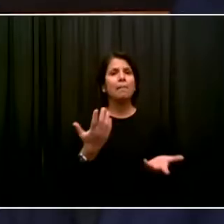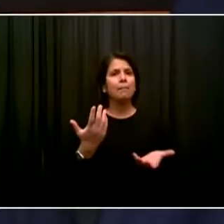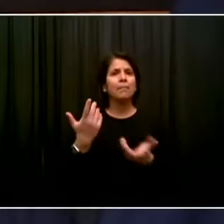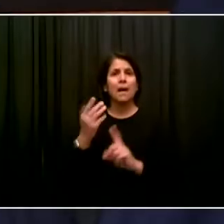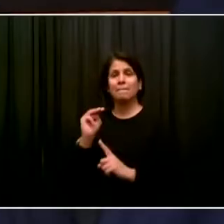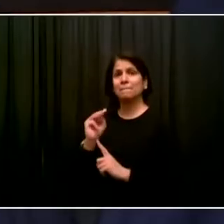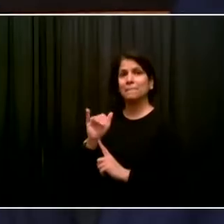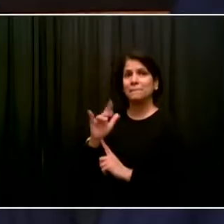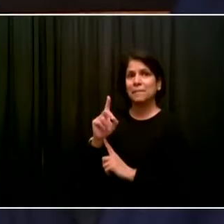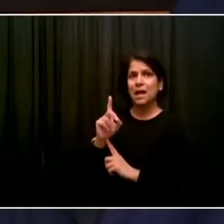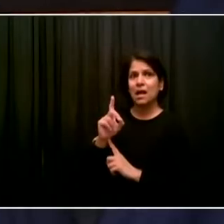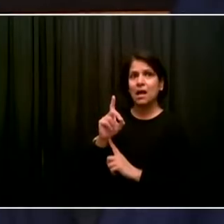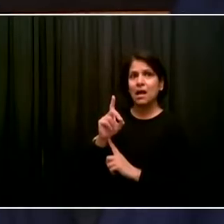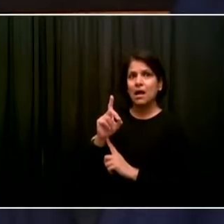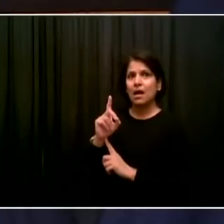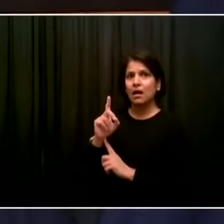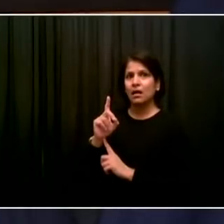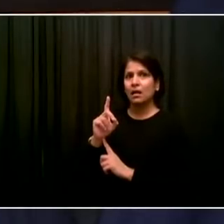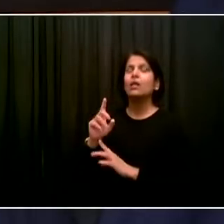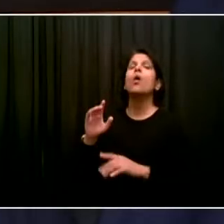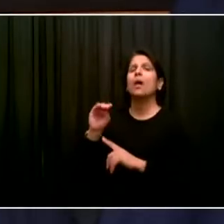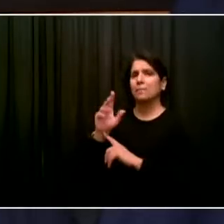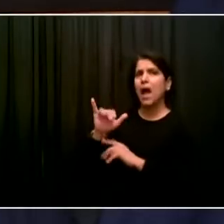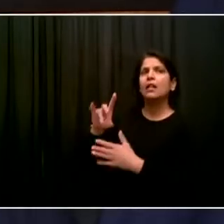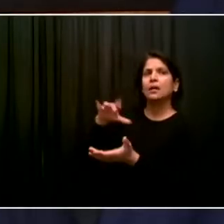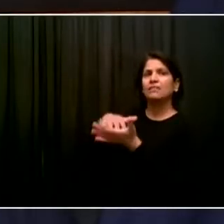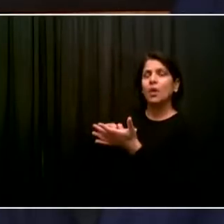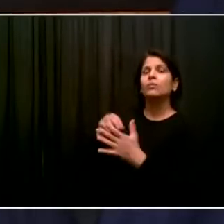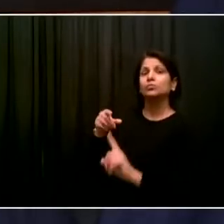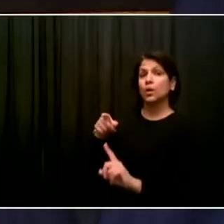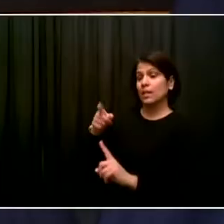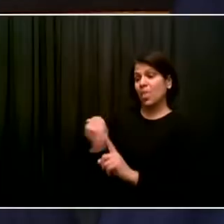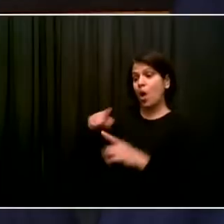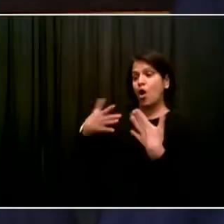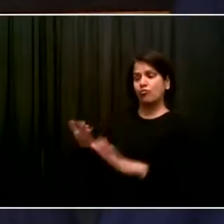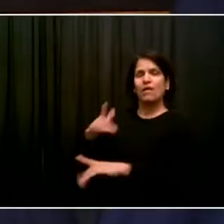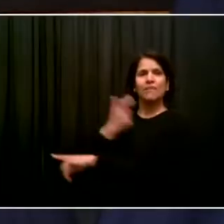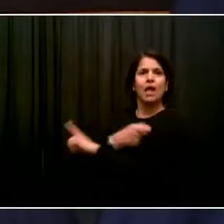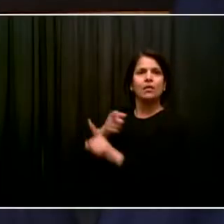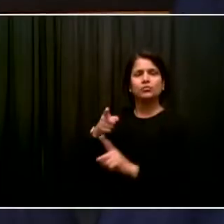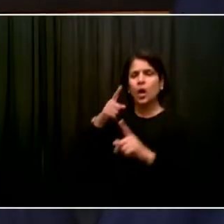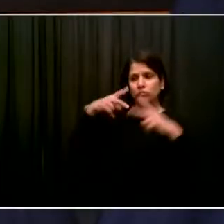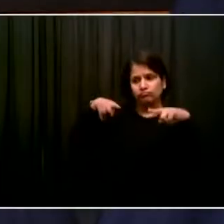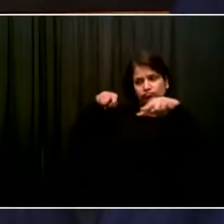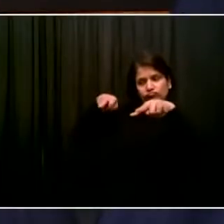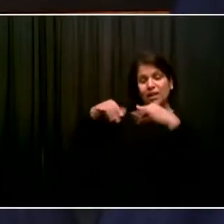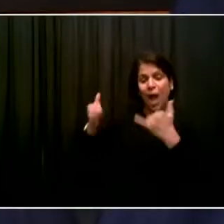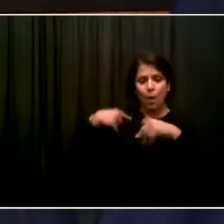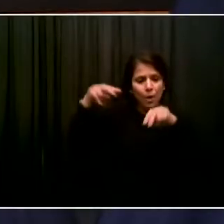BOOSTED AND DID NOT HAVE SERIOUS